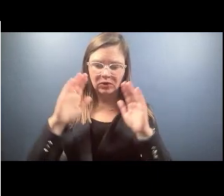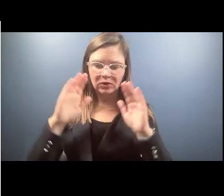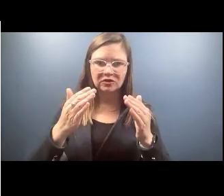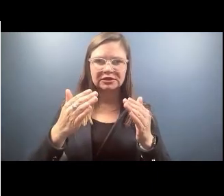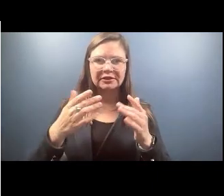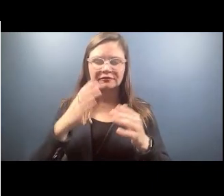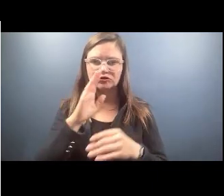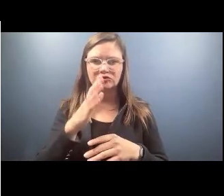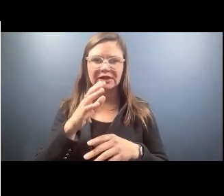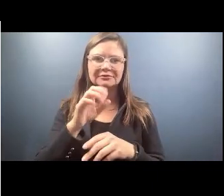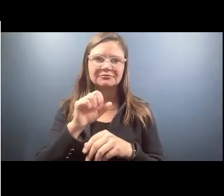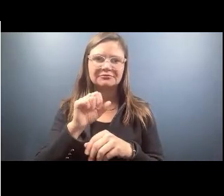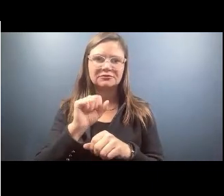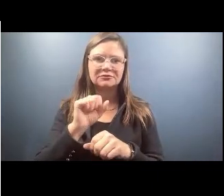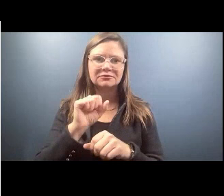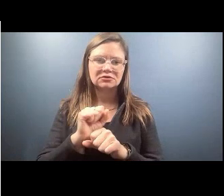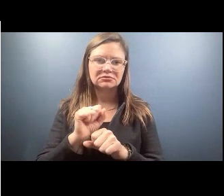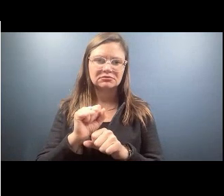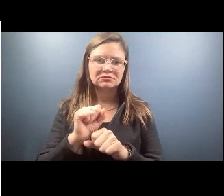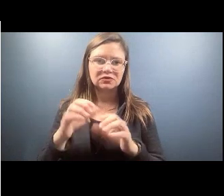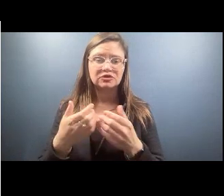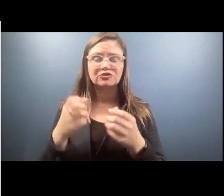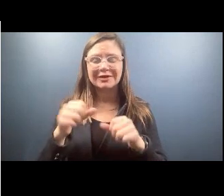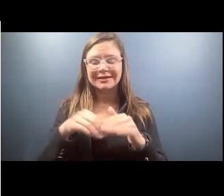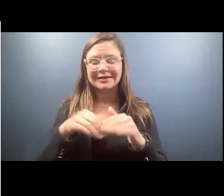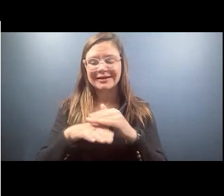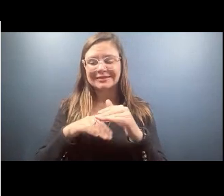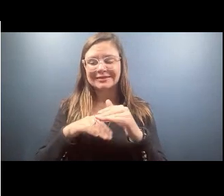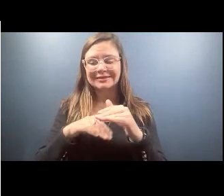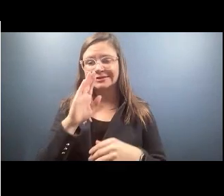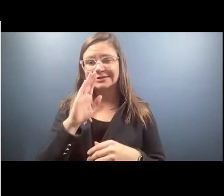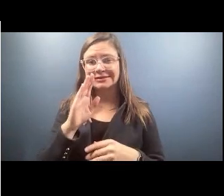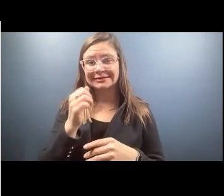You may be able to access data on self-directed workers for example.